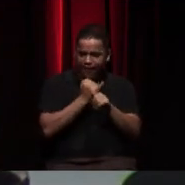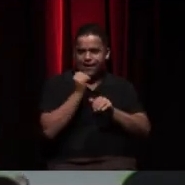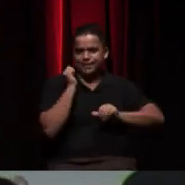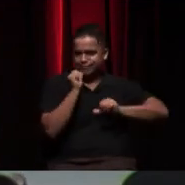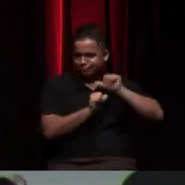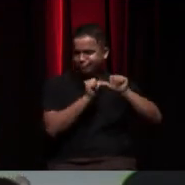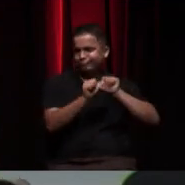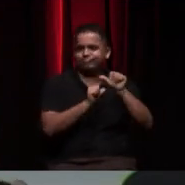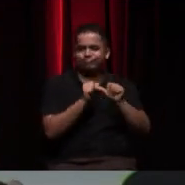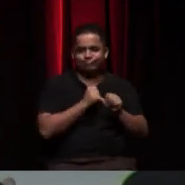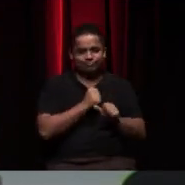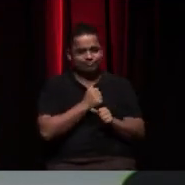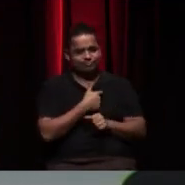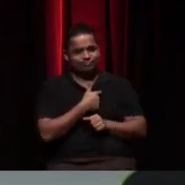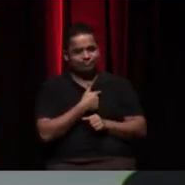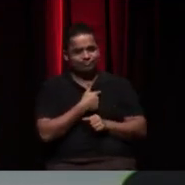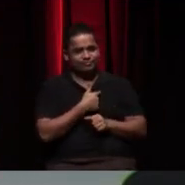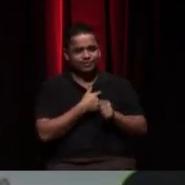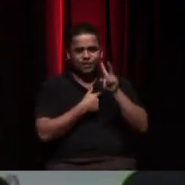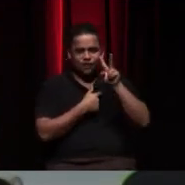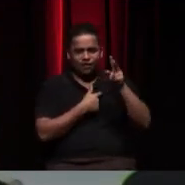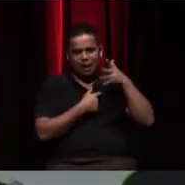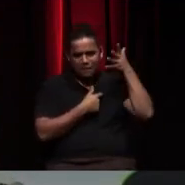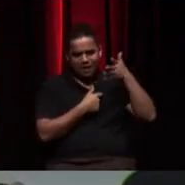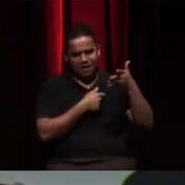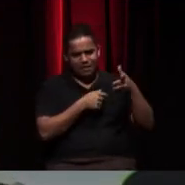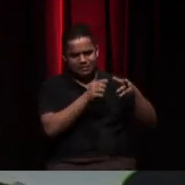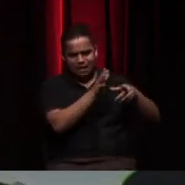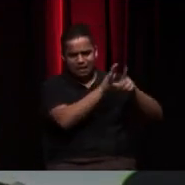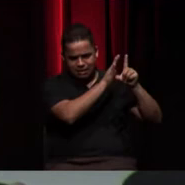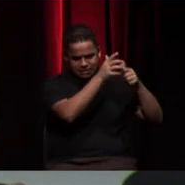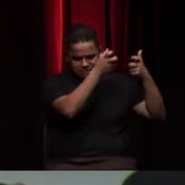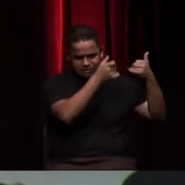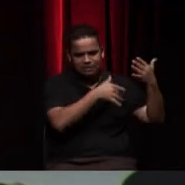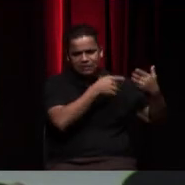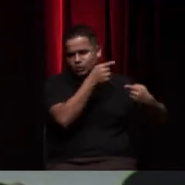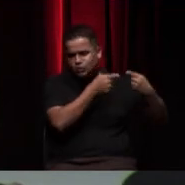I arrived at the end of previous speech, as I understood, you were saying that